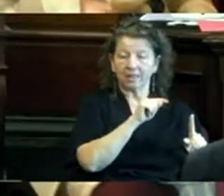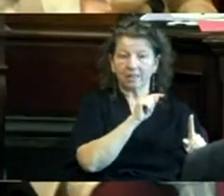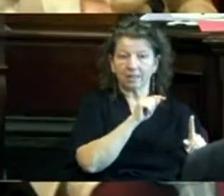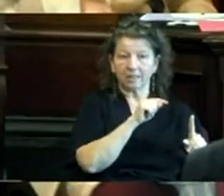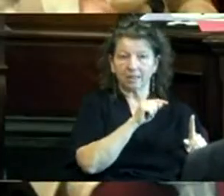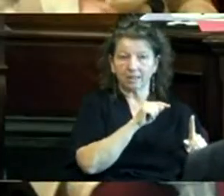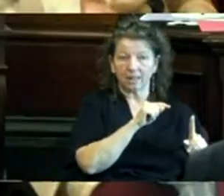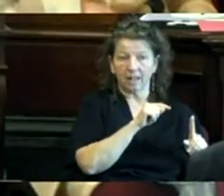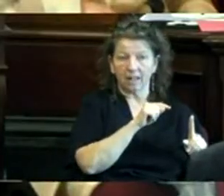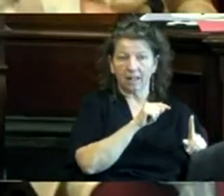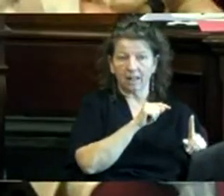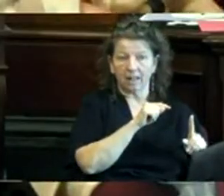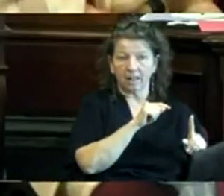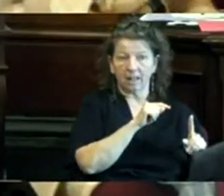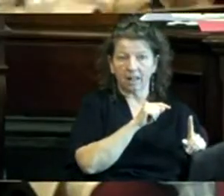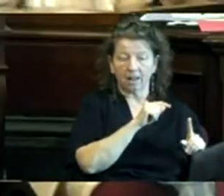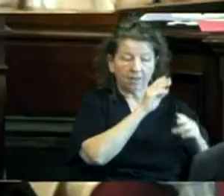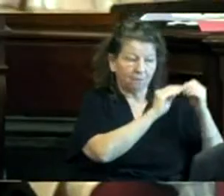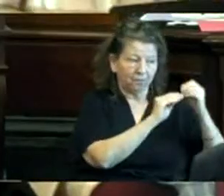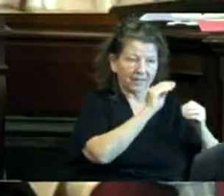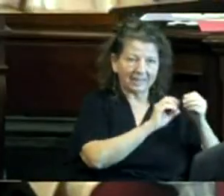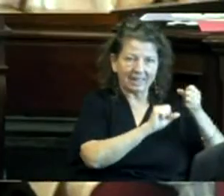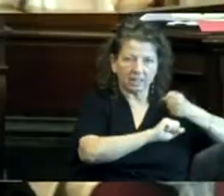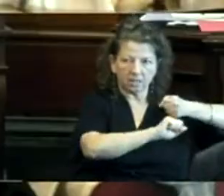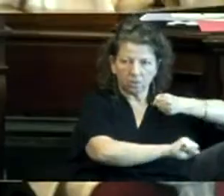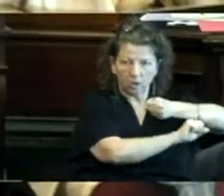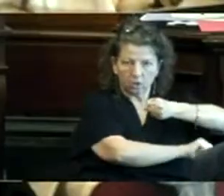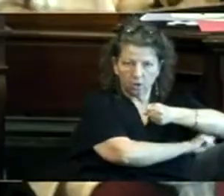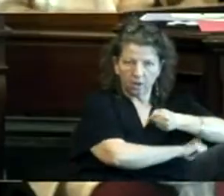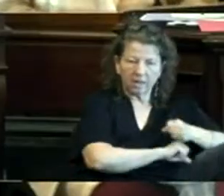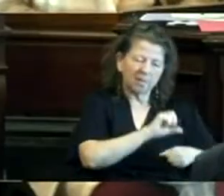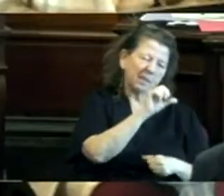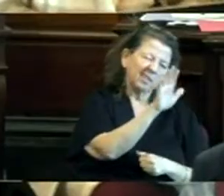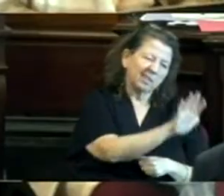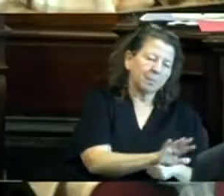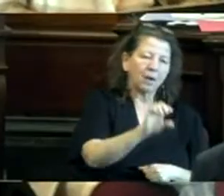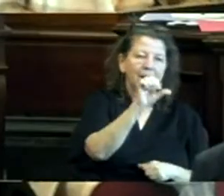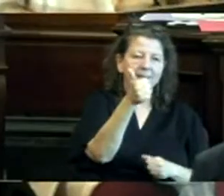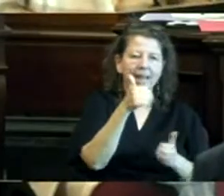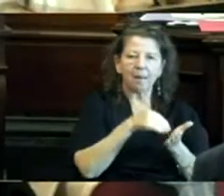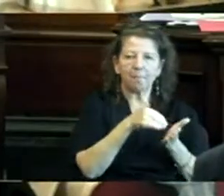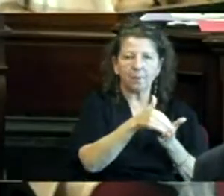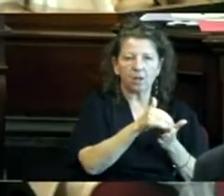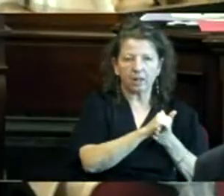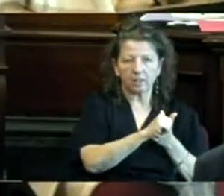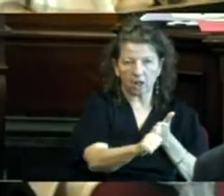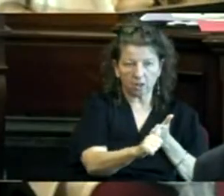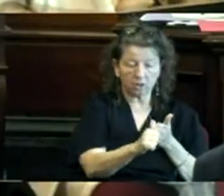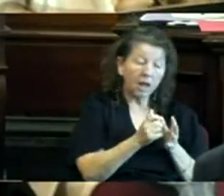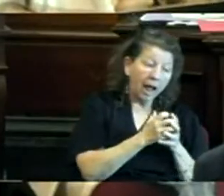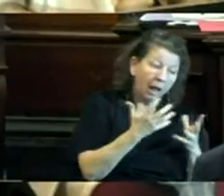example. The money that we're talking about spending on this,